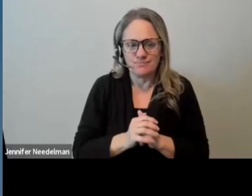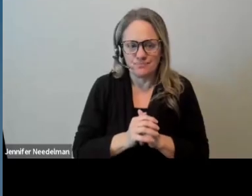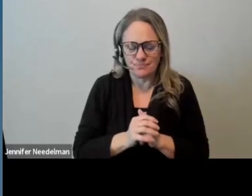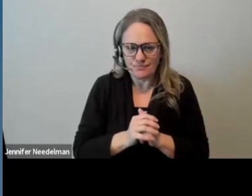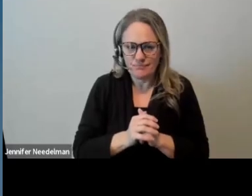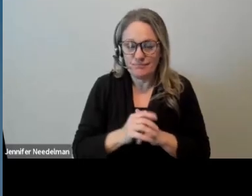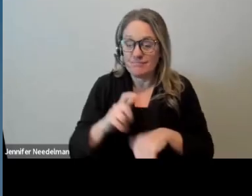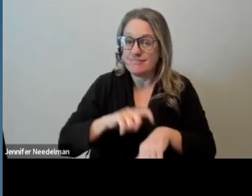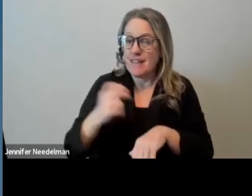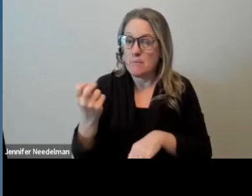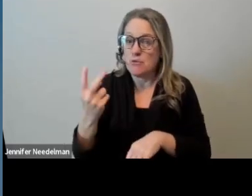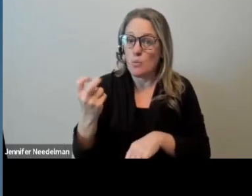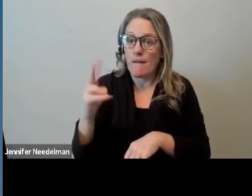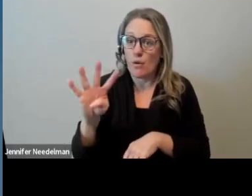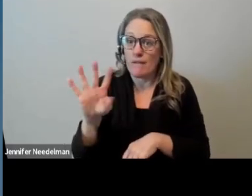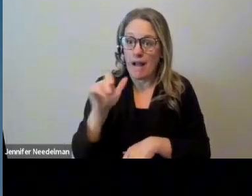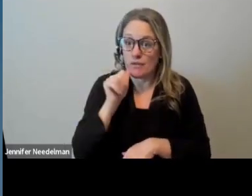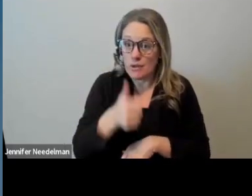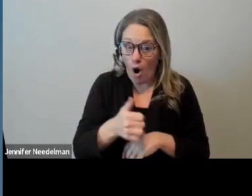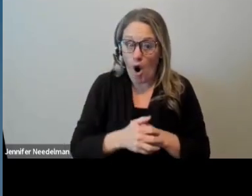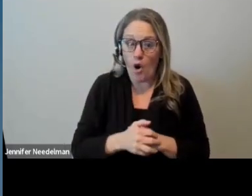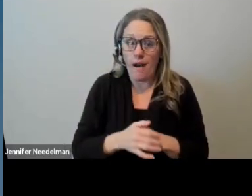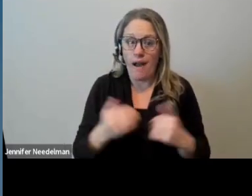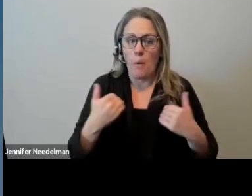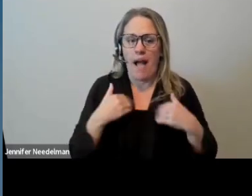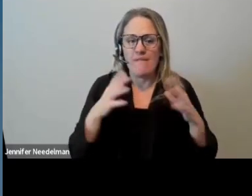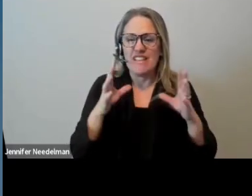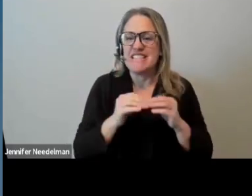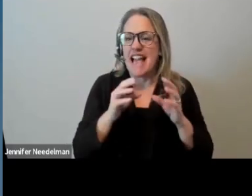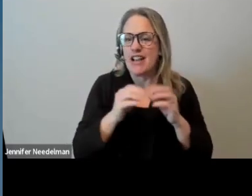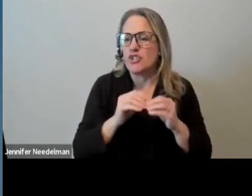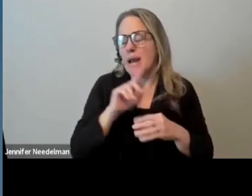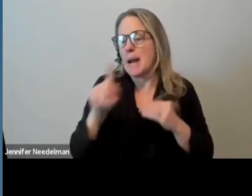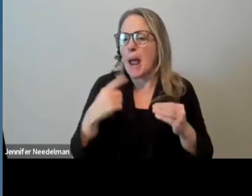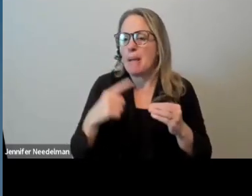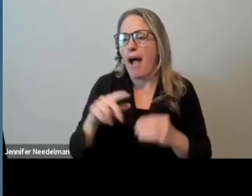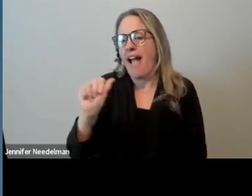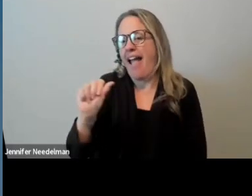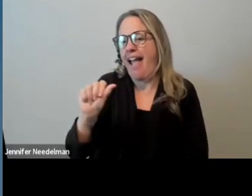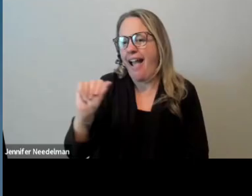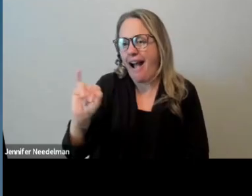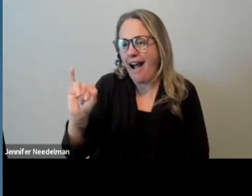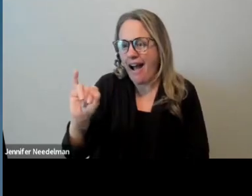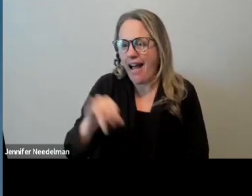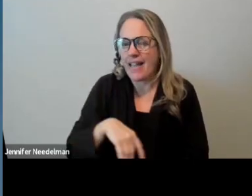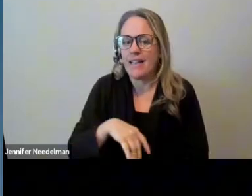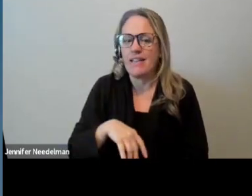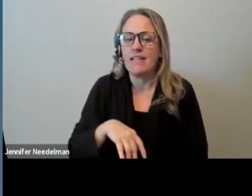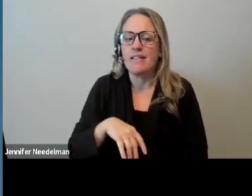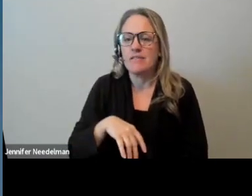At 12:45 PM Eastern, we have a session on AI representation.